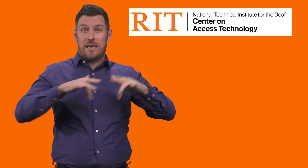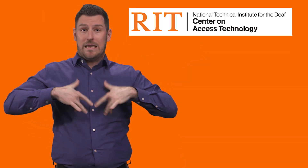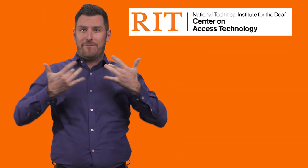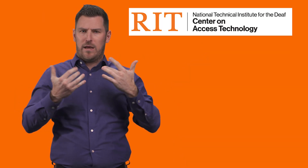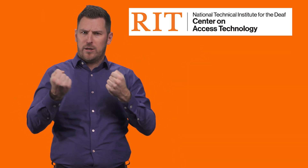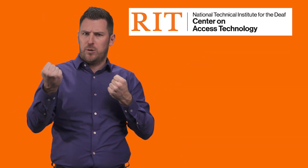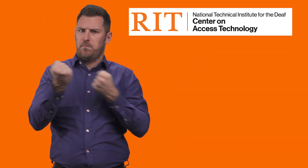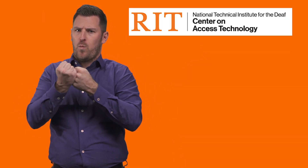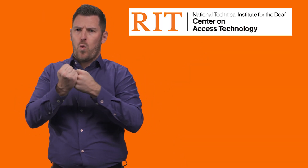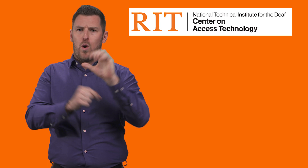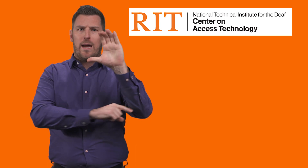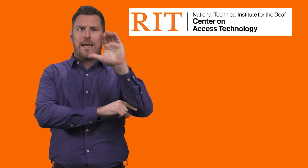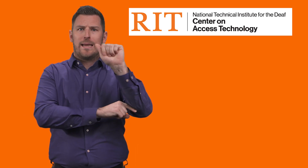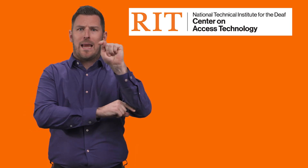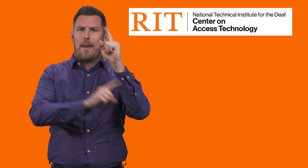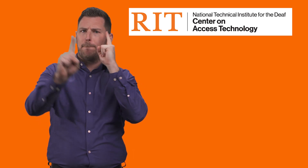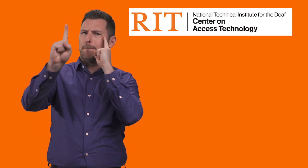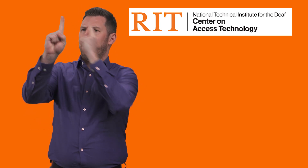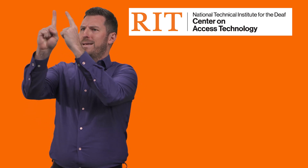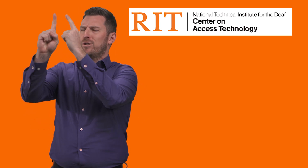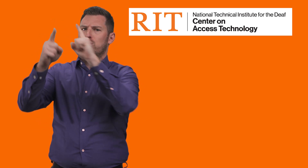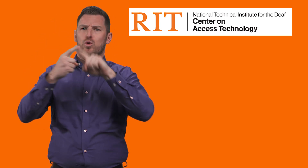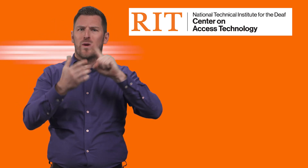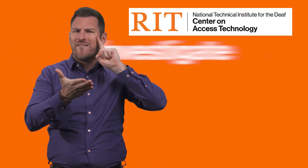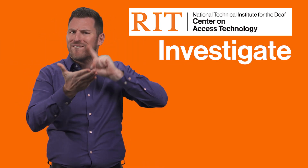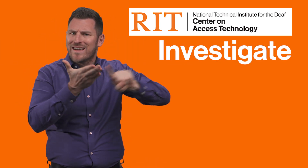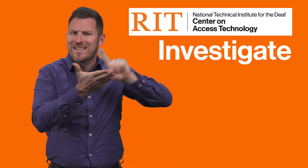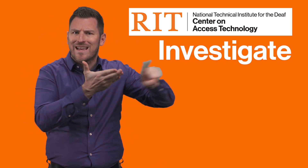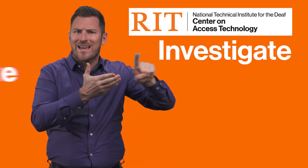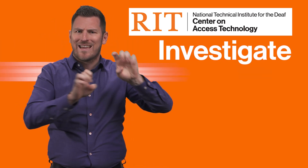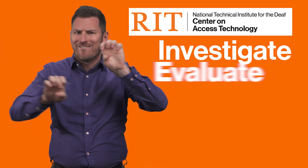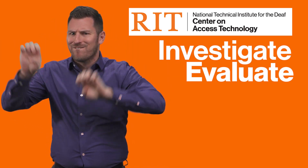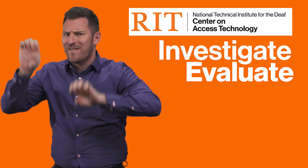These events supported CAT's mission to investigate,